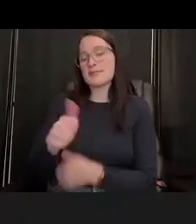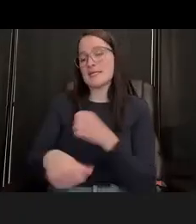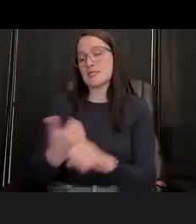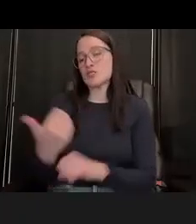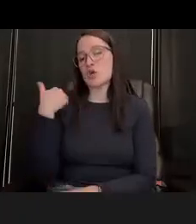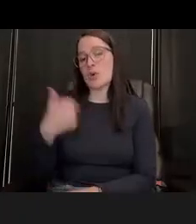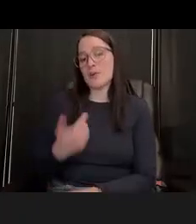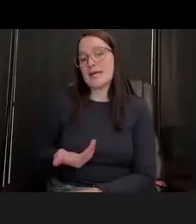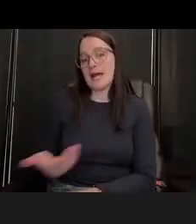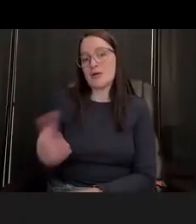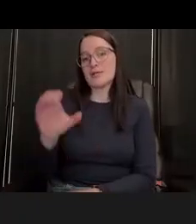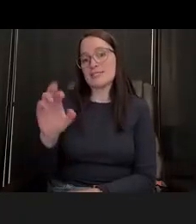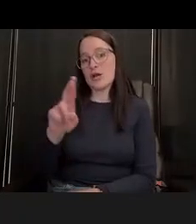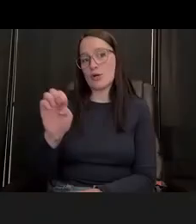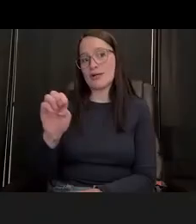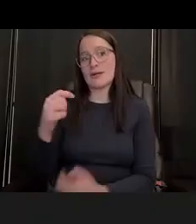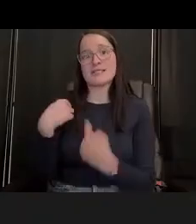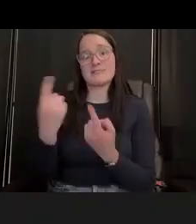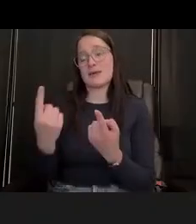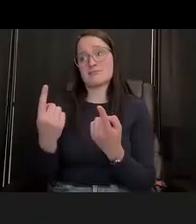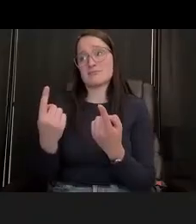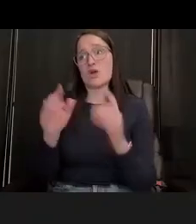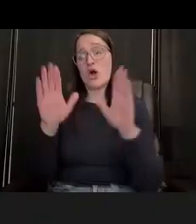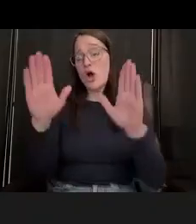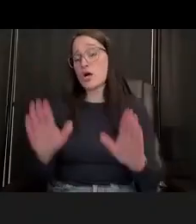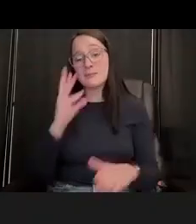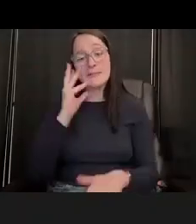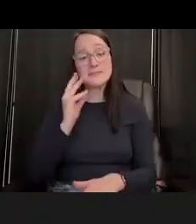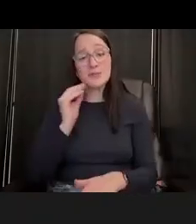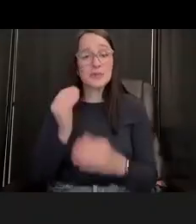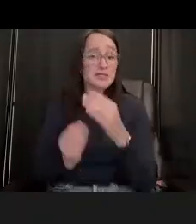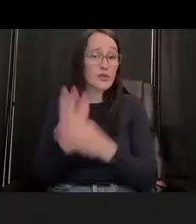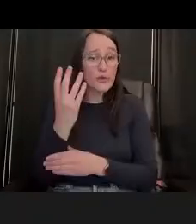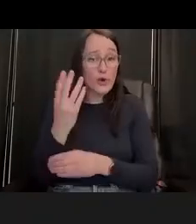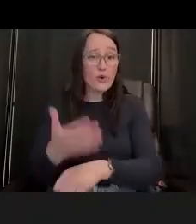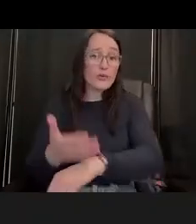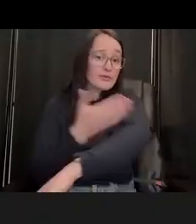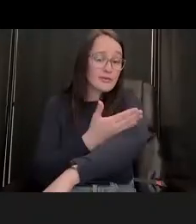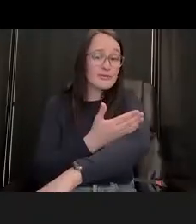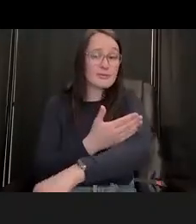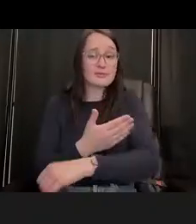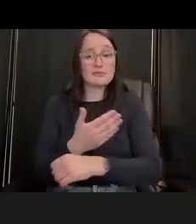an incredible journey of growth and scaling this program uh over those years in direct partnership